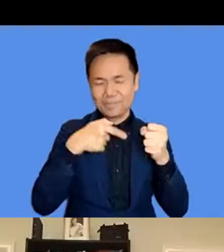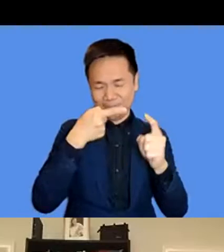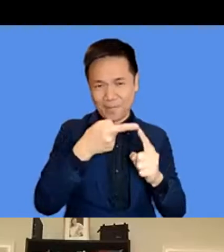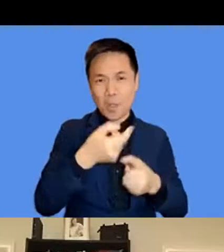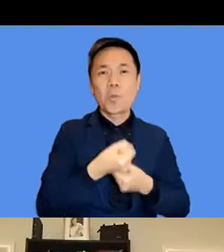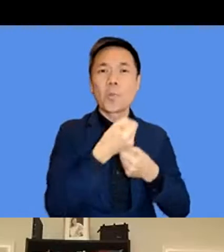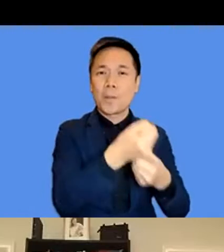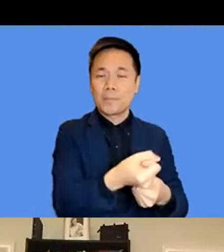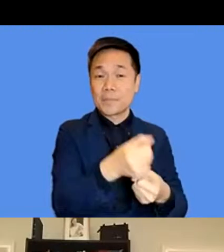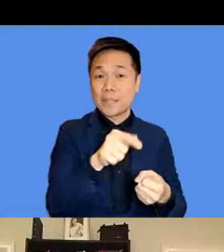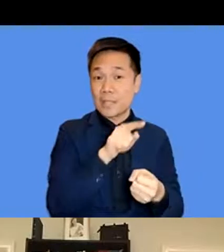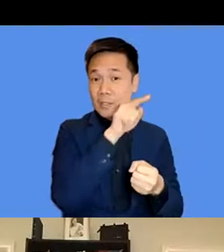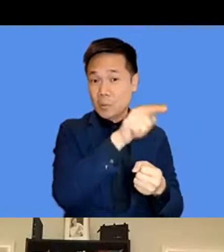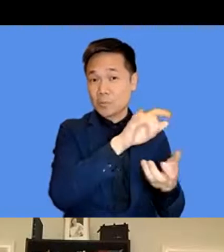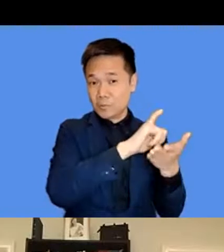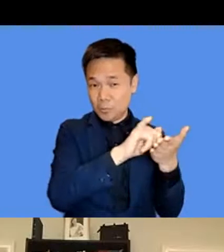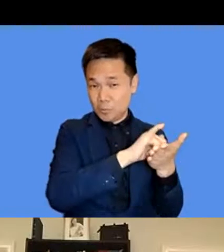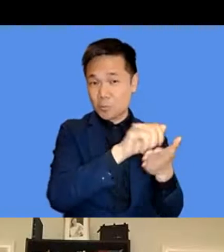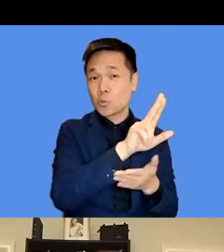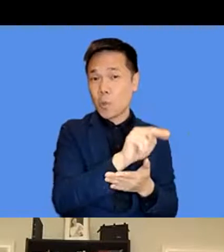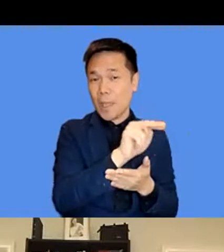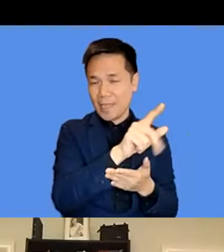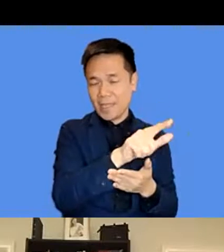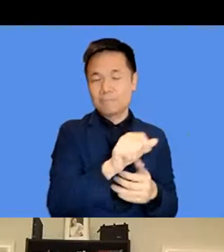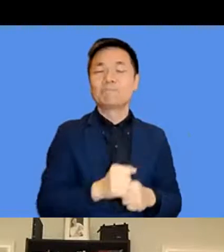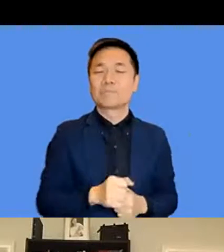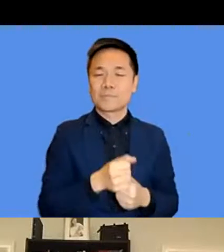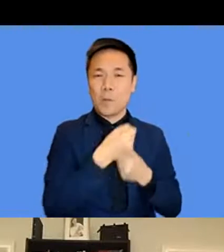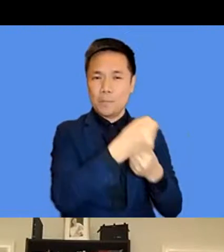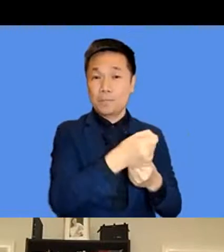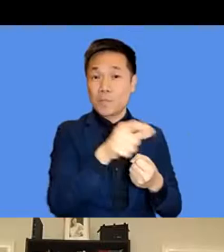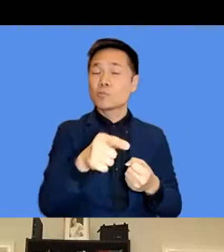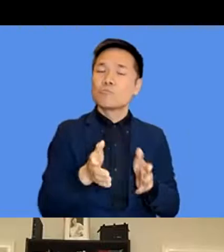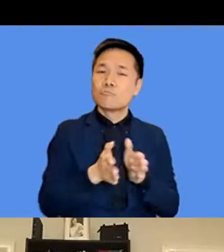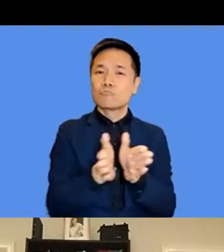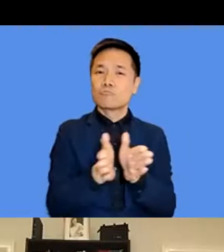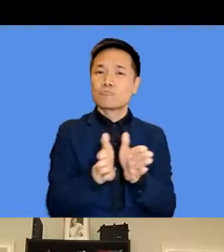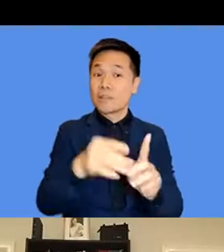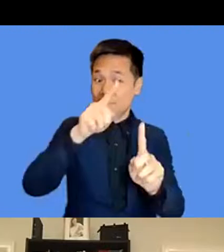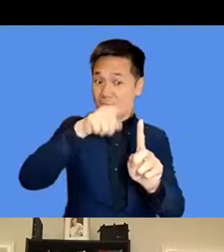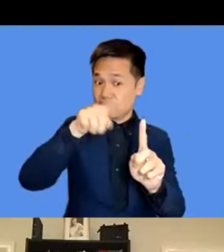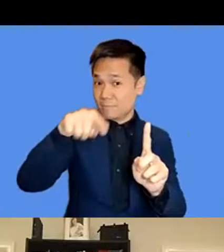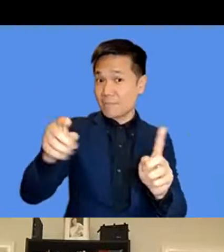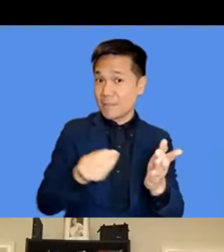to the United Nations. She will introduce citizen generated data and provide information on the UN collaborative